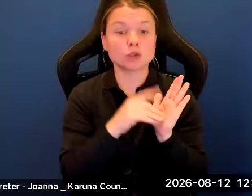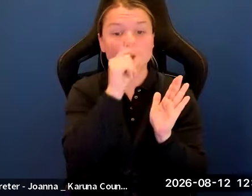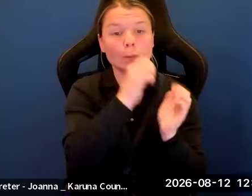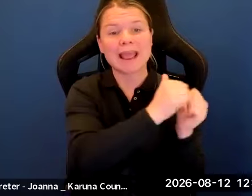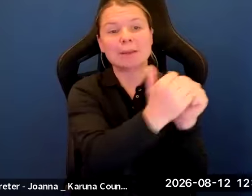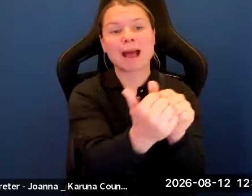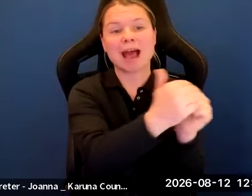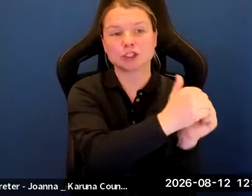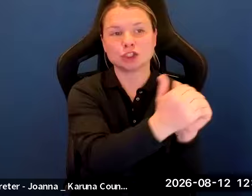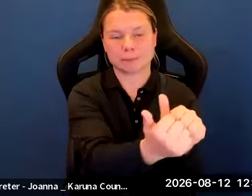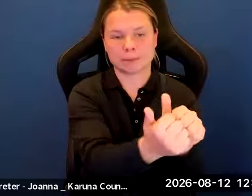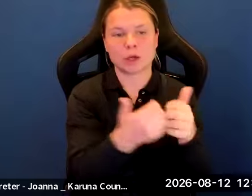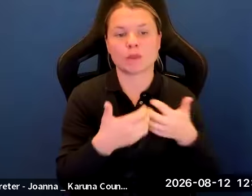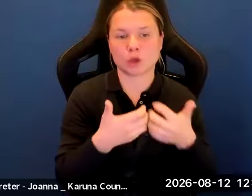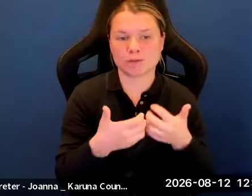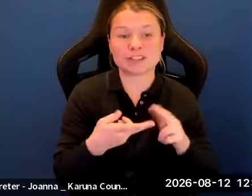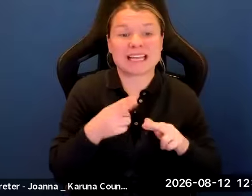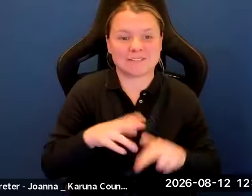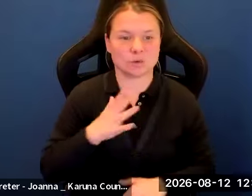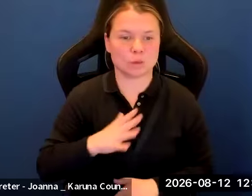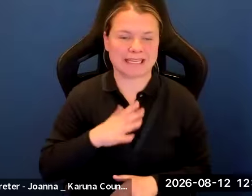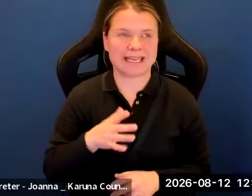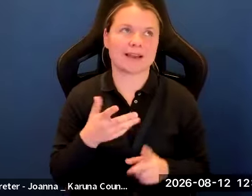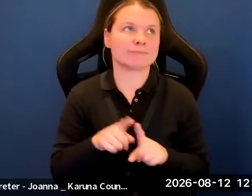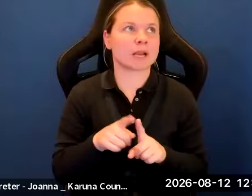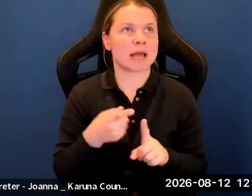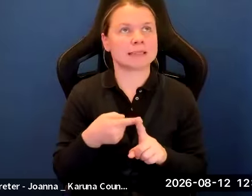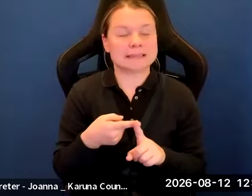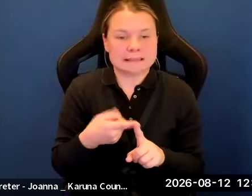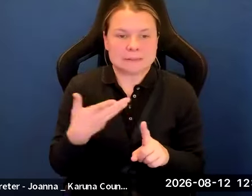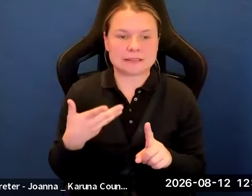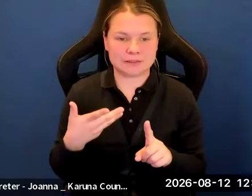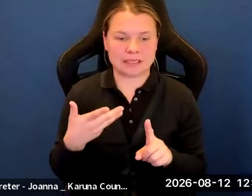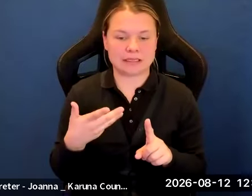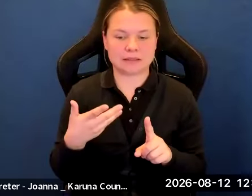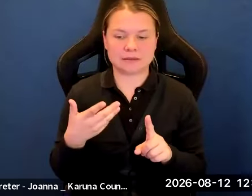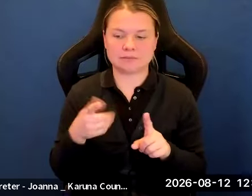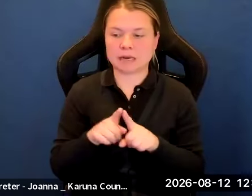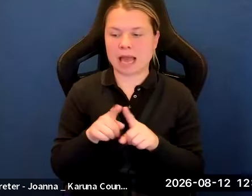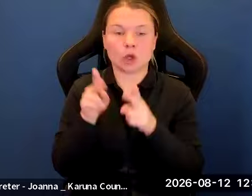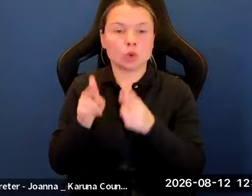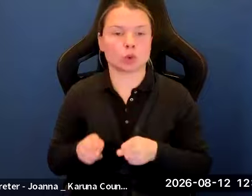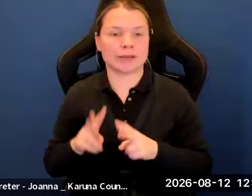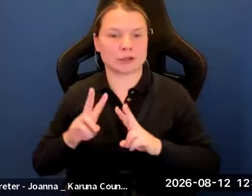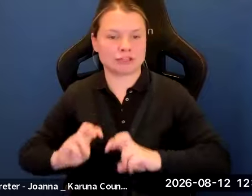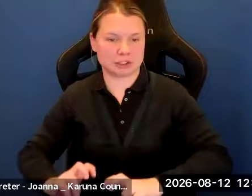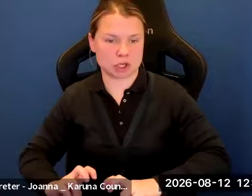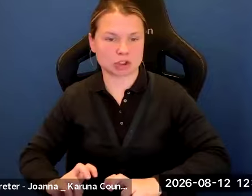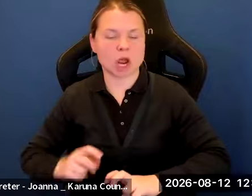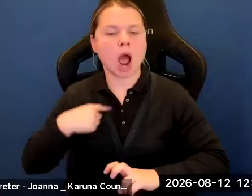or a project that does have these policies and procedures in place. So this potentially could be in partnership with